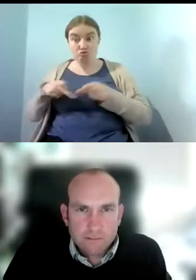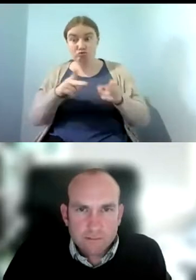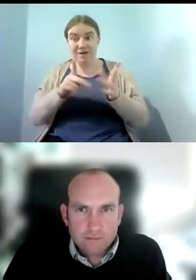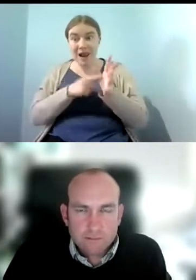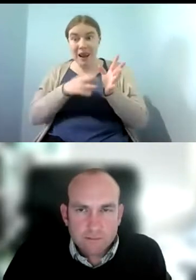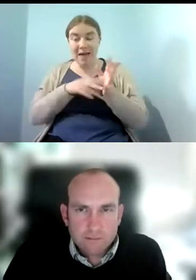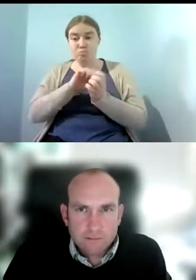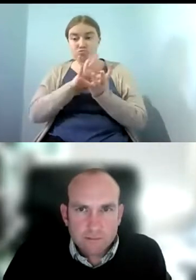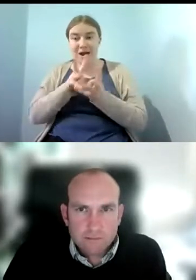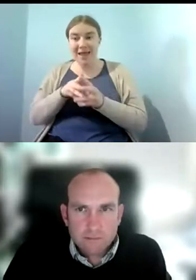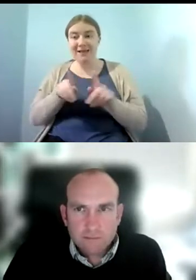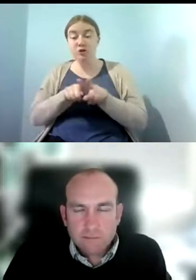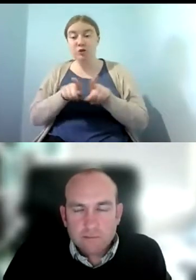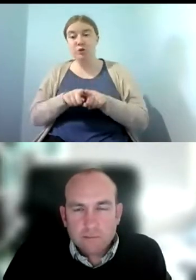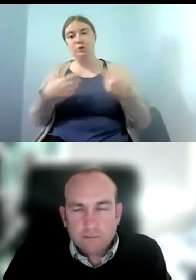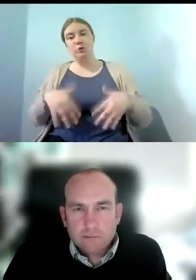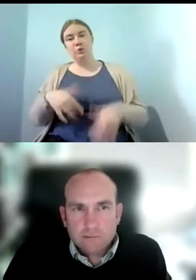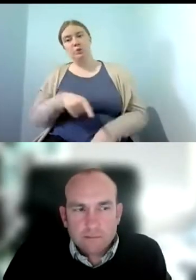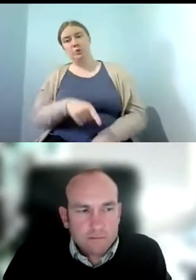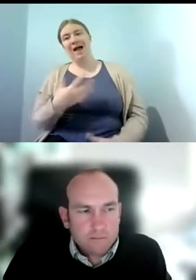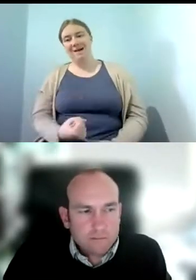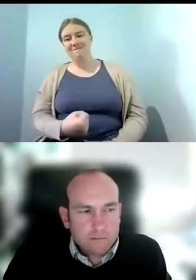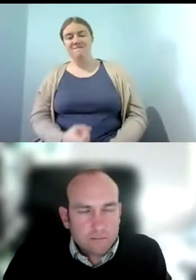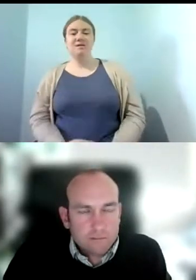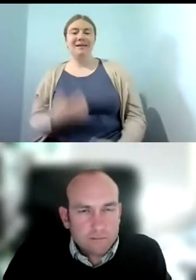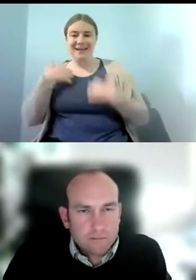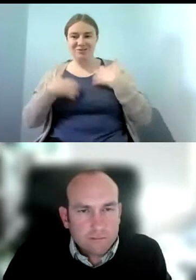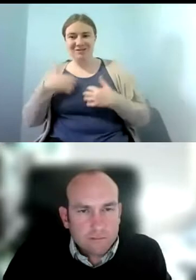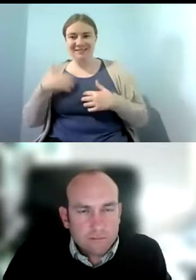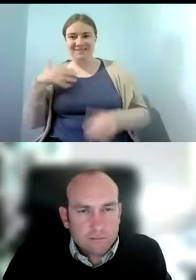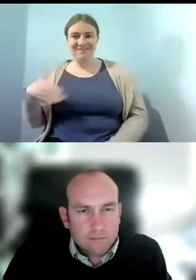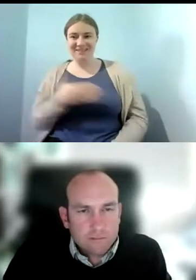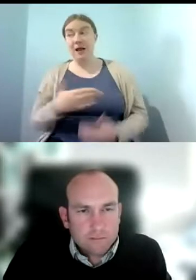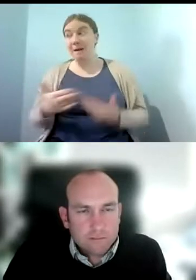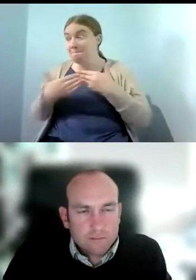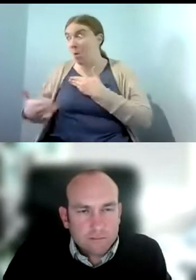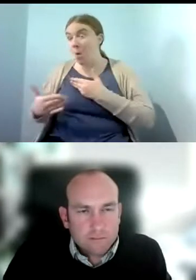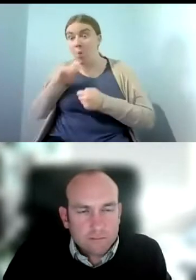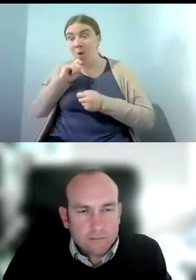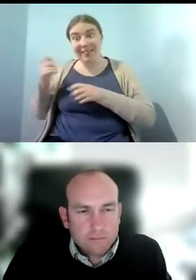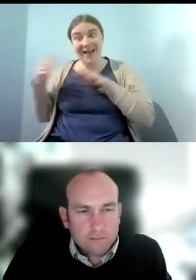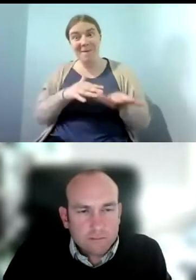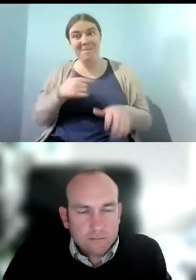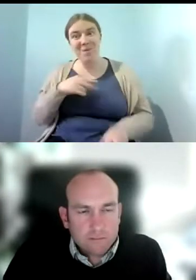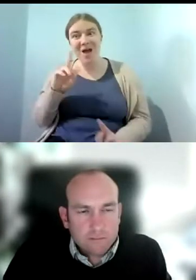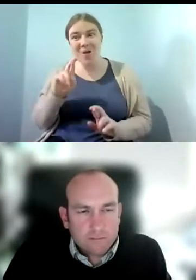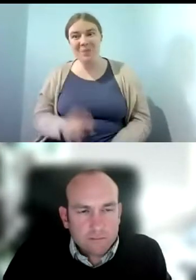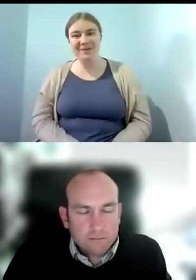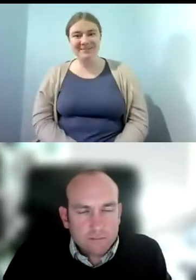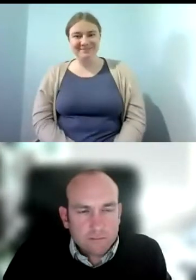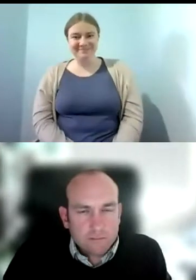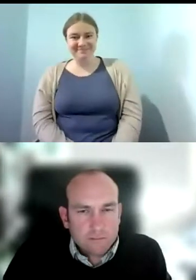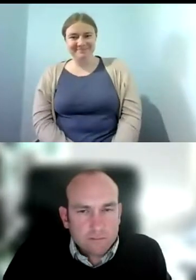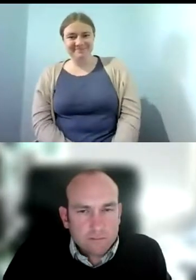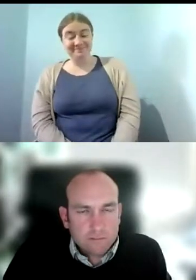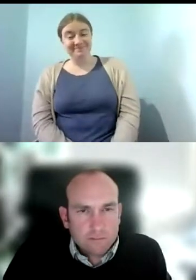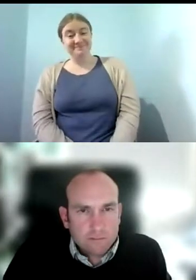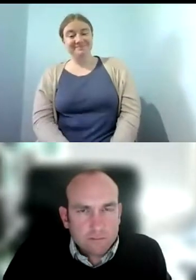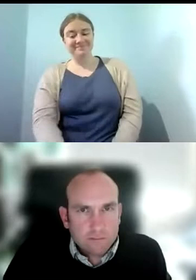the pass as well so lots of interesting fish and more to come we hope i think amazingly approaching